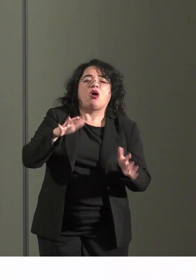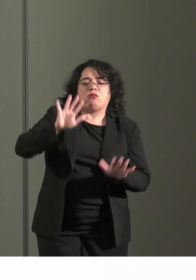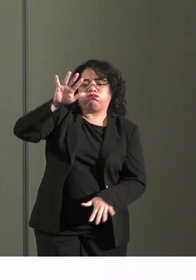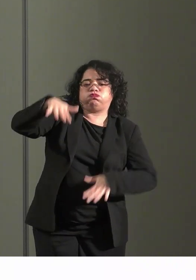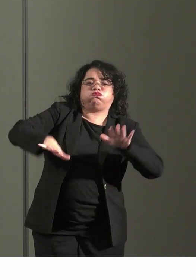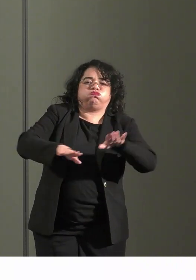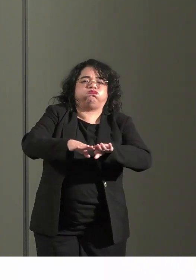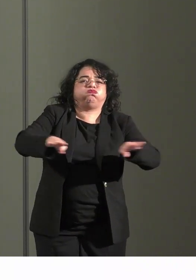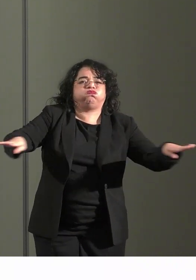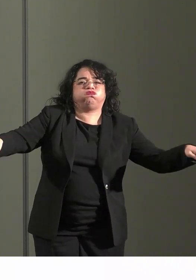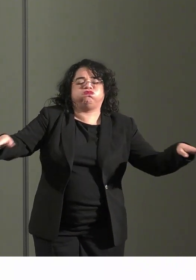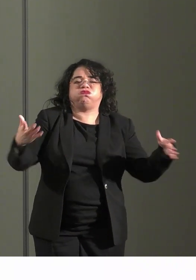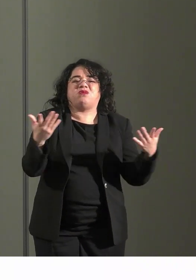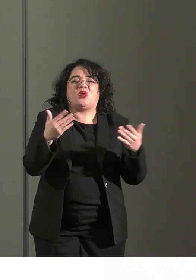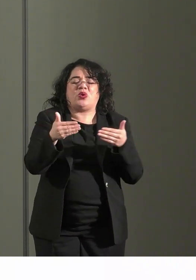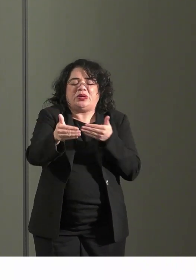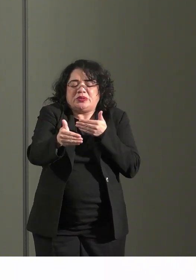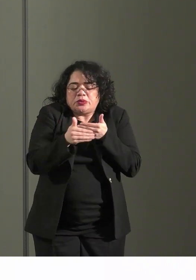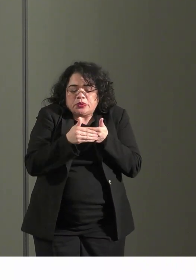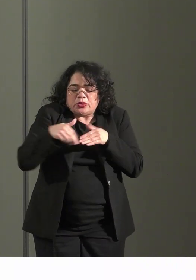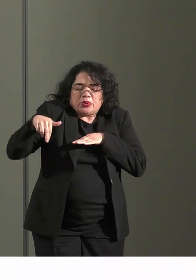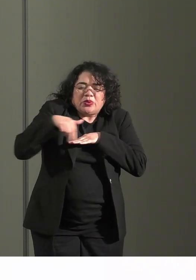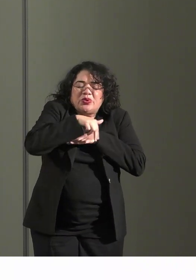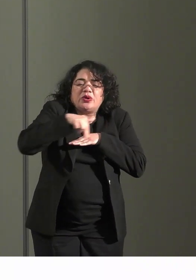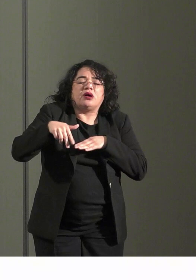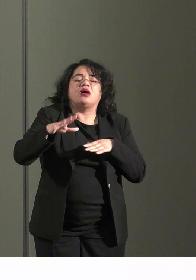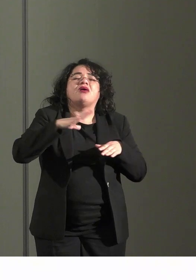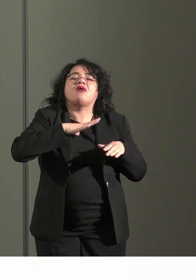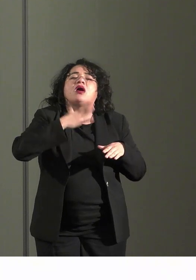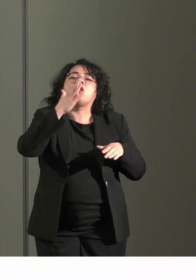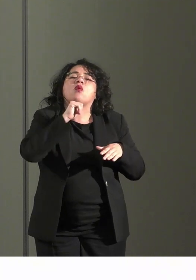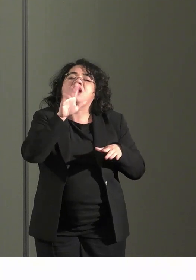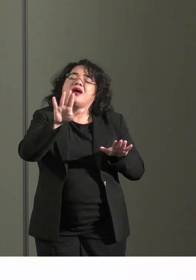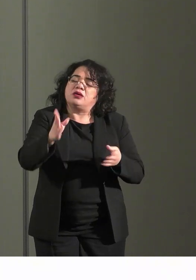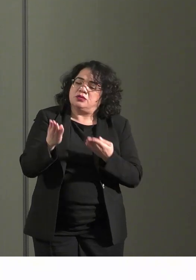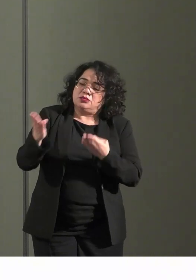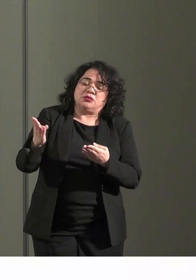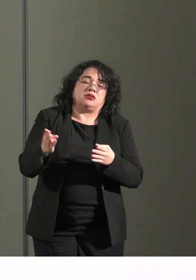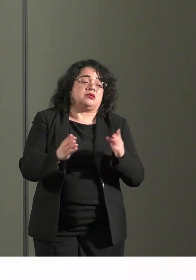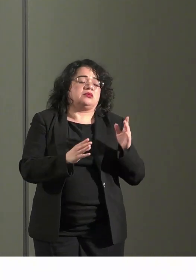allow it to happen we will put a door on the side you don't need to go by the Dumpster it is on the